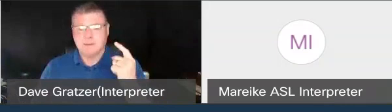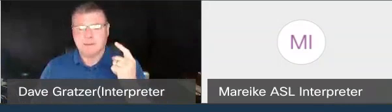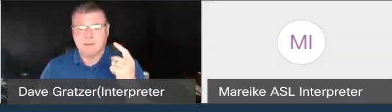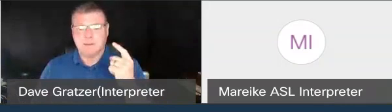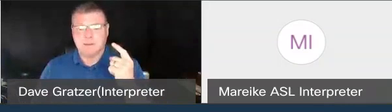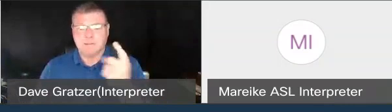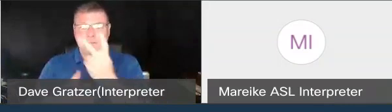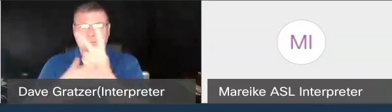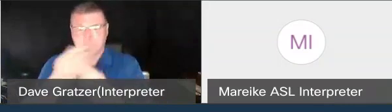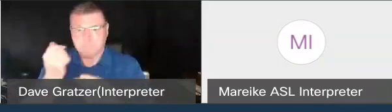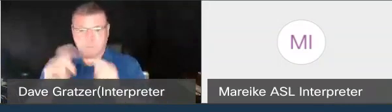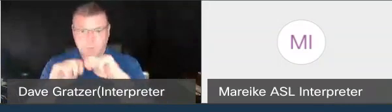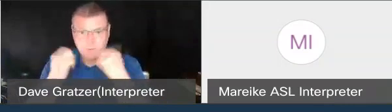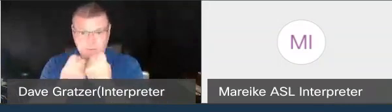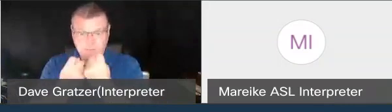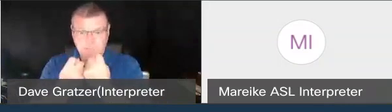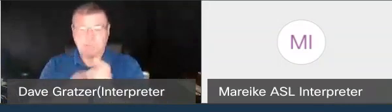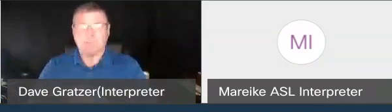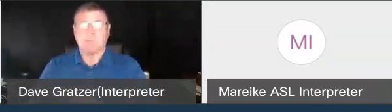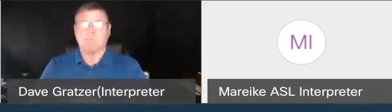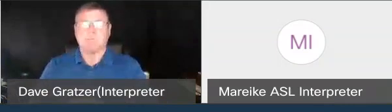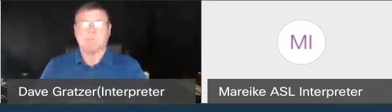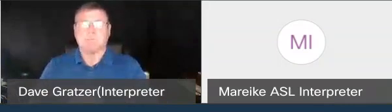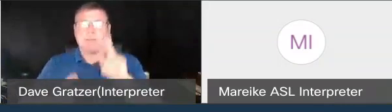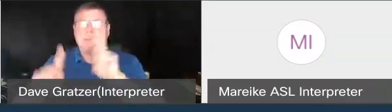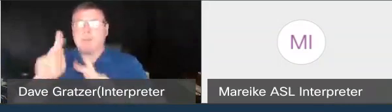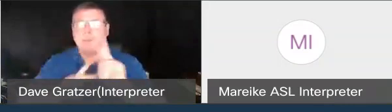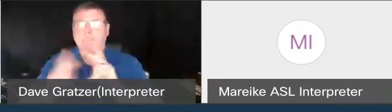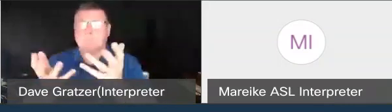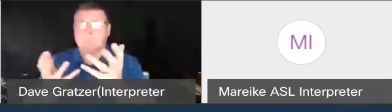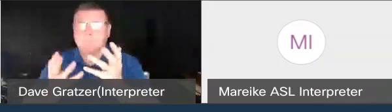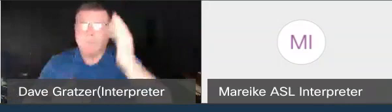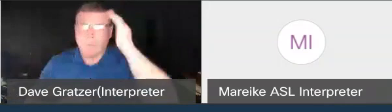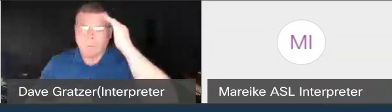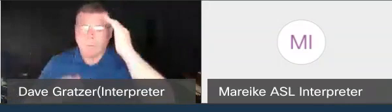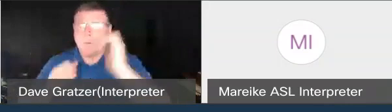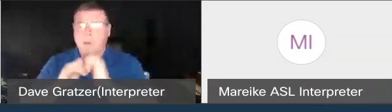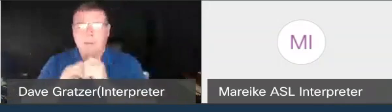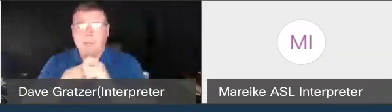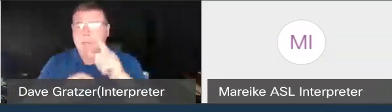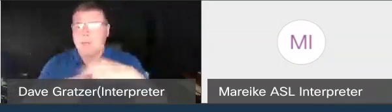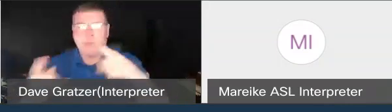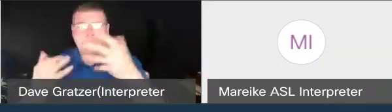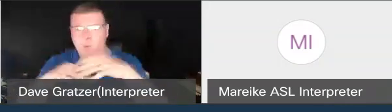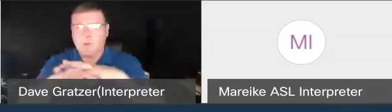both of the teams who presented today. Uh, folks would like to know, "How are you all integrating peers